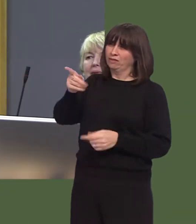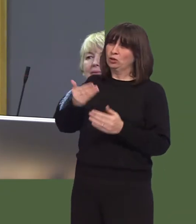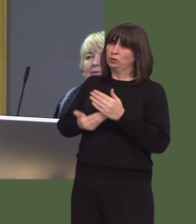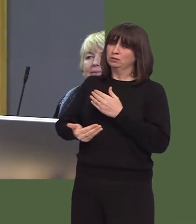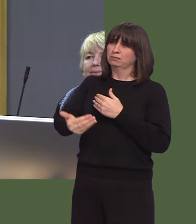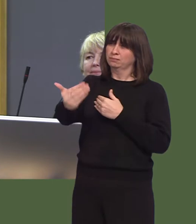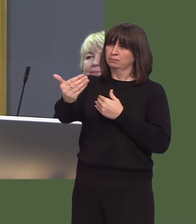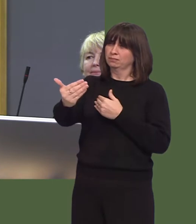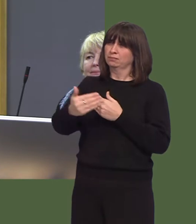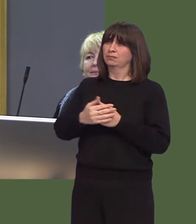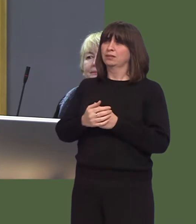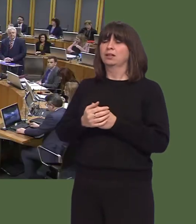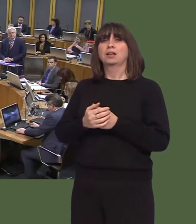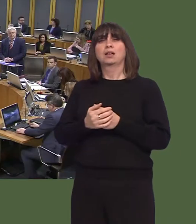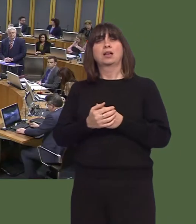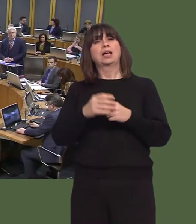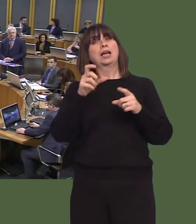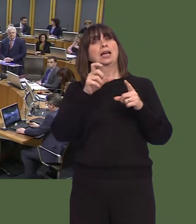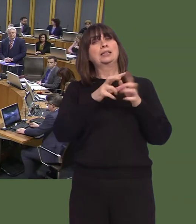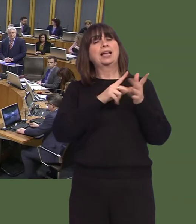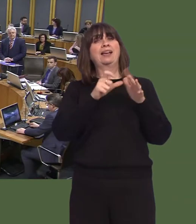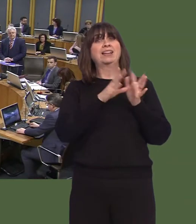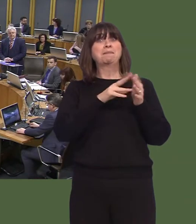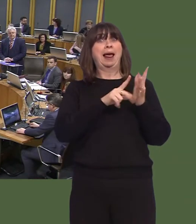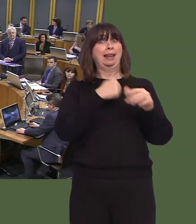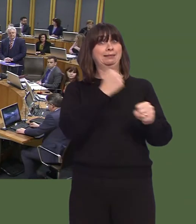And I'd also offer my congratulations to David Melding, who was recognised in the new year's